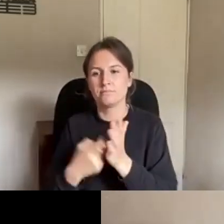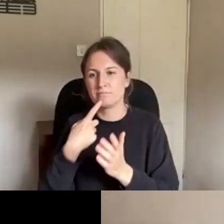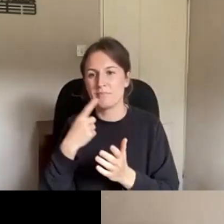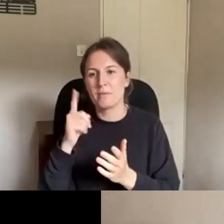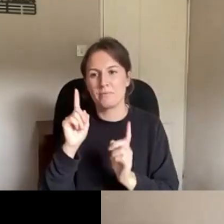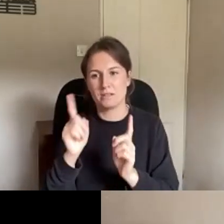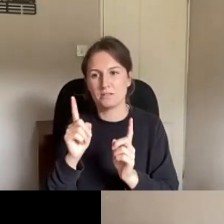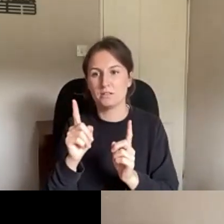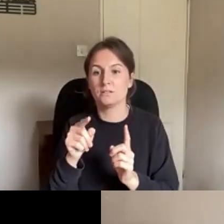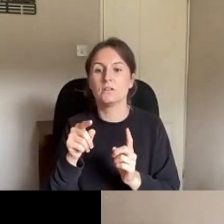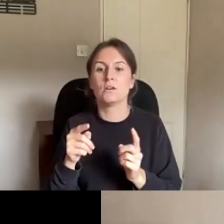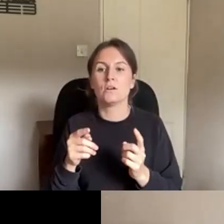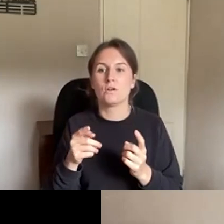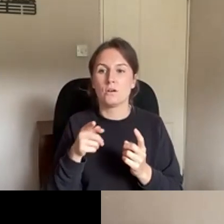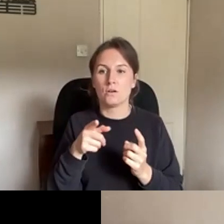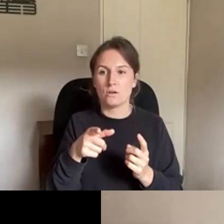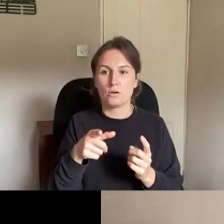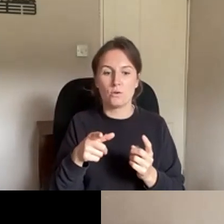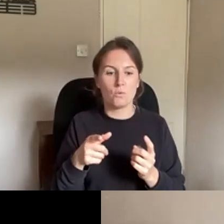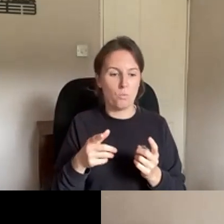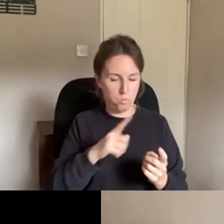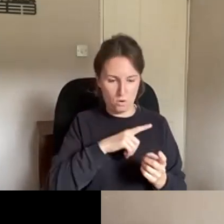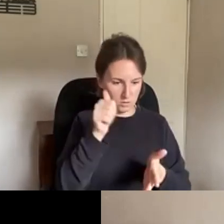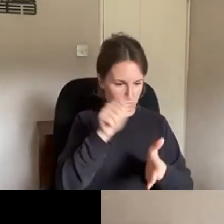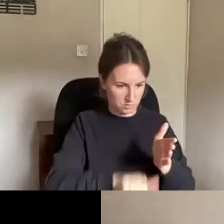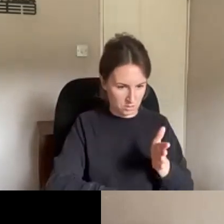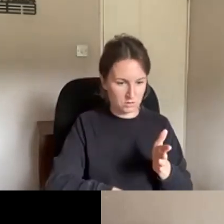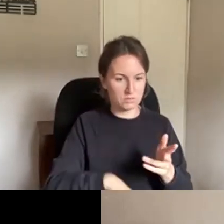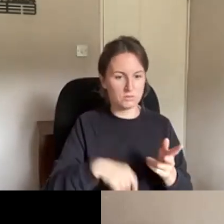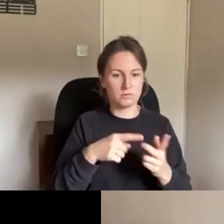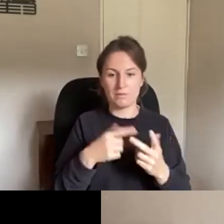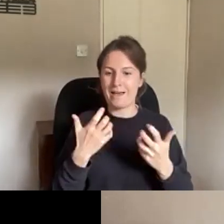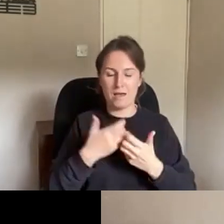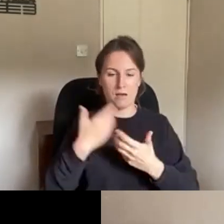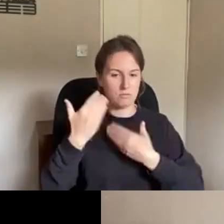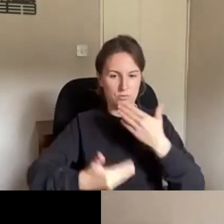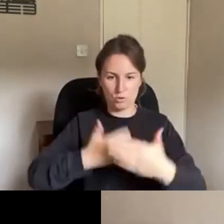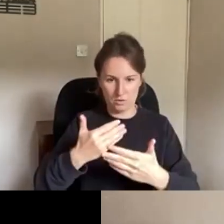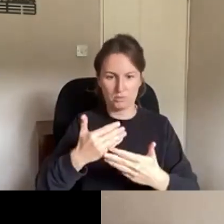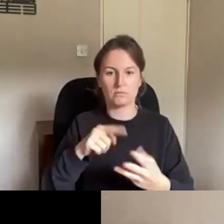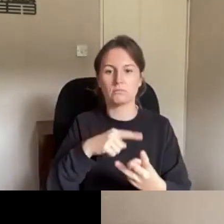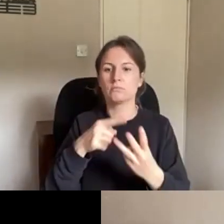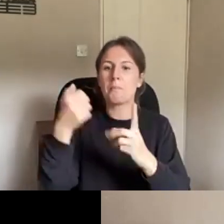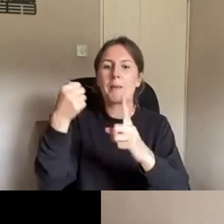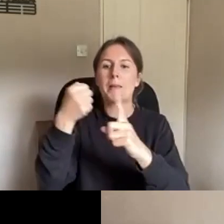what you did, and where you are now is a really good way of thinking about showing the impact and telling us and the judges